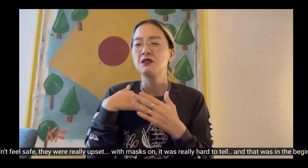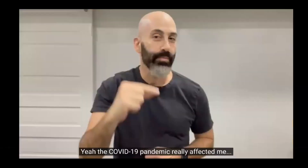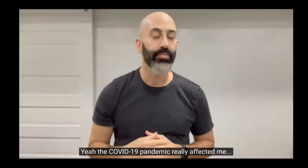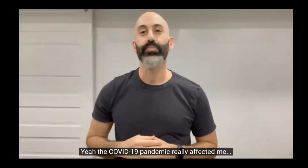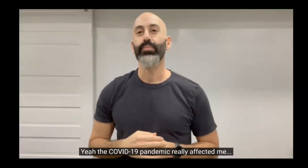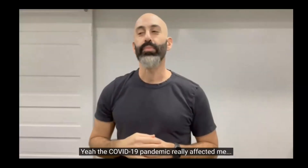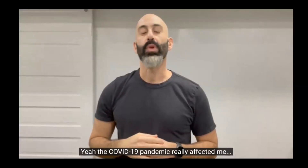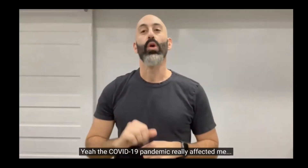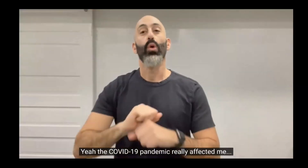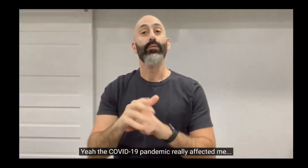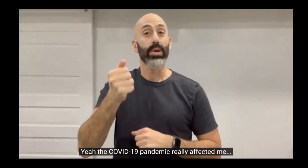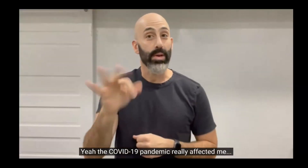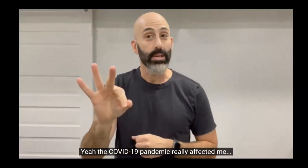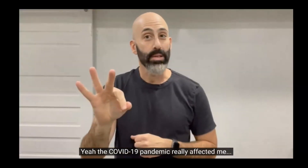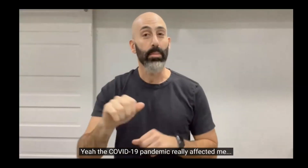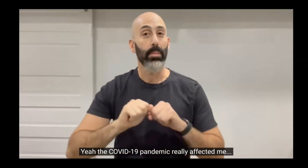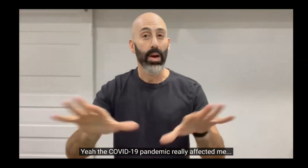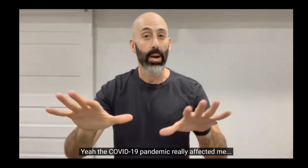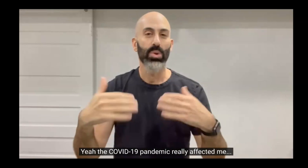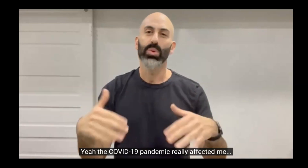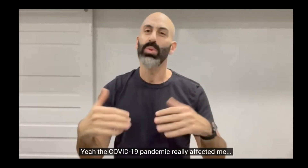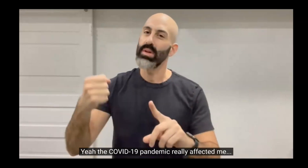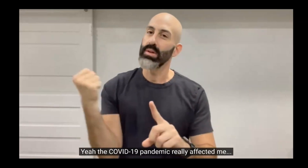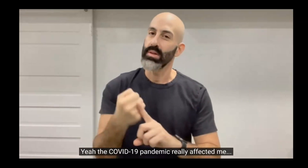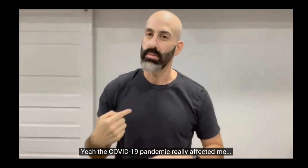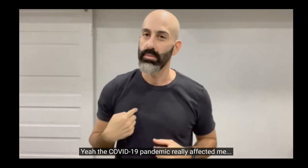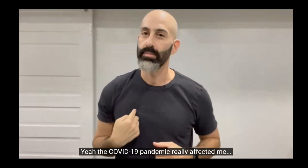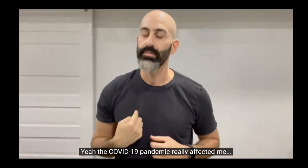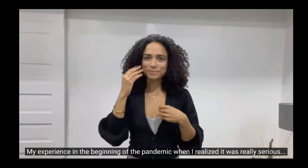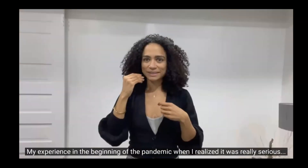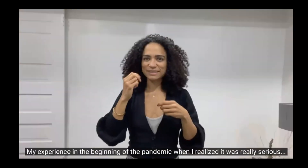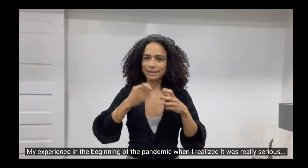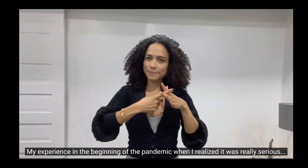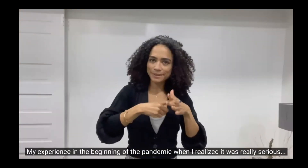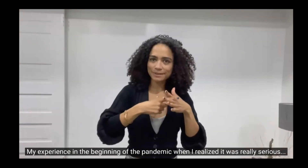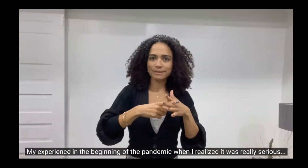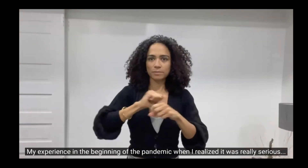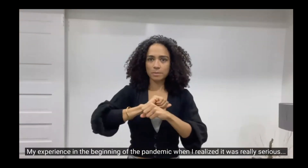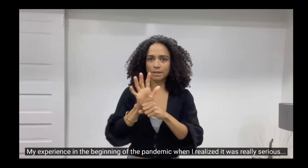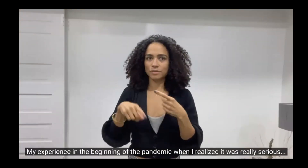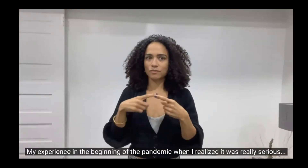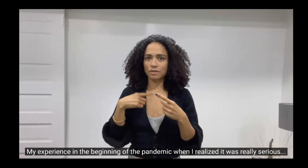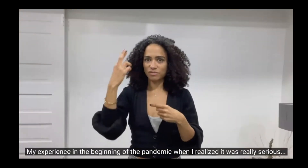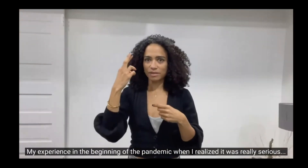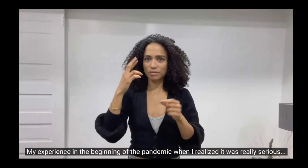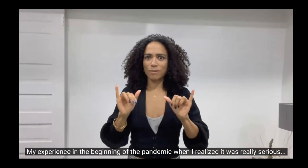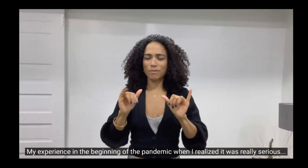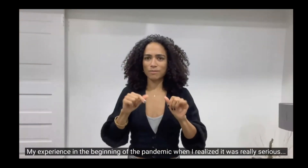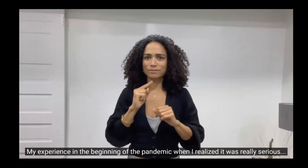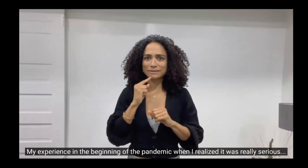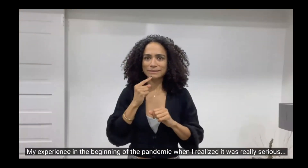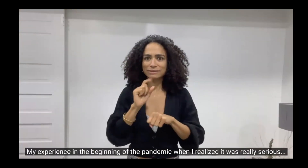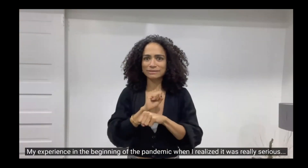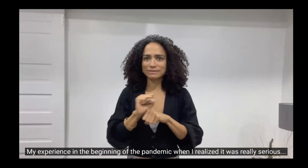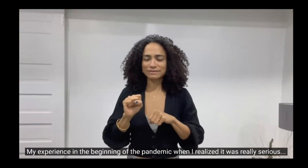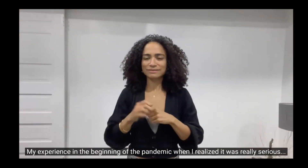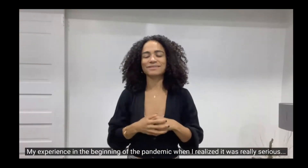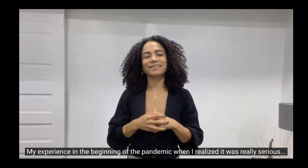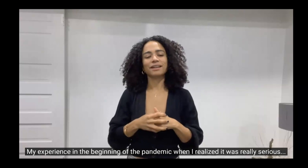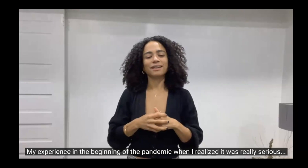Yeah the COVID-19 pandemic really affected me... My experience in the beginning of the pandemic when I realized it was really serious...